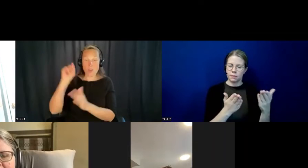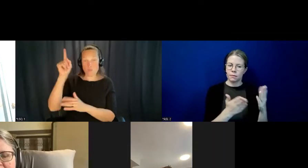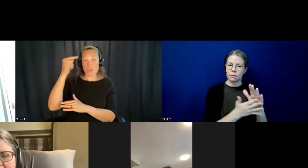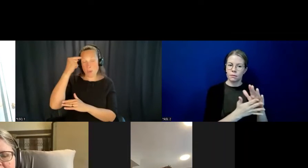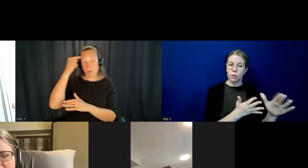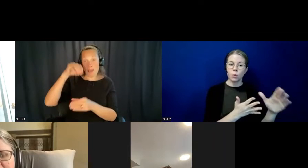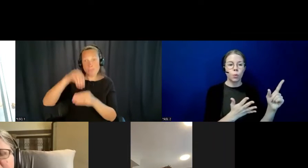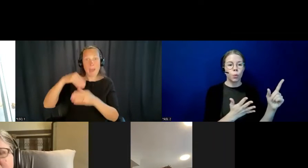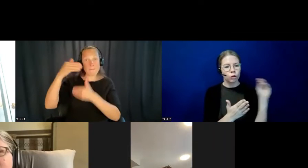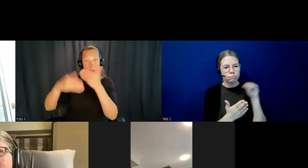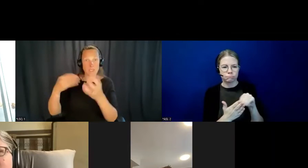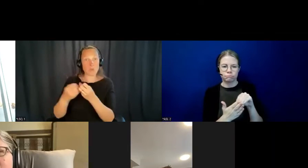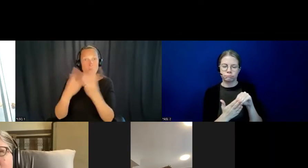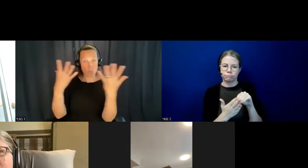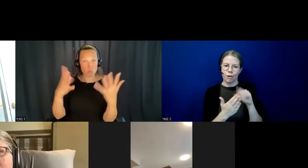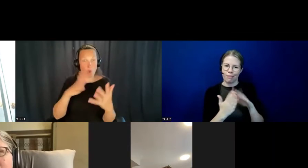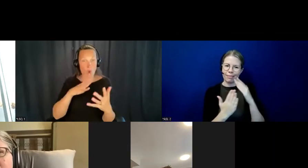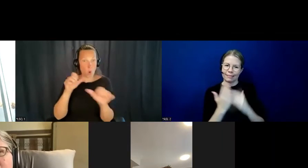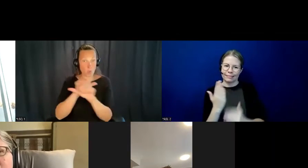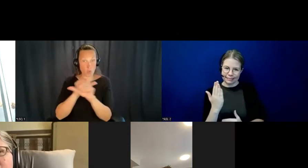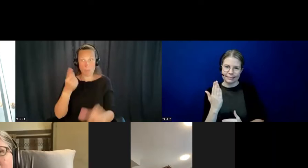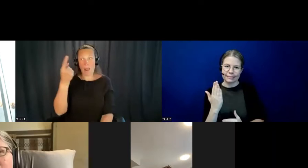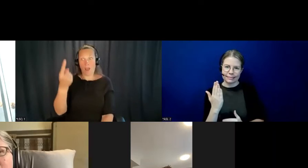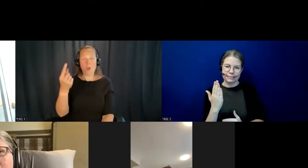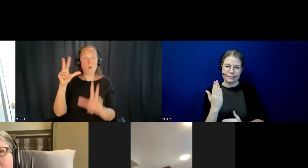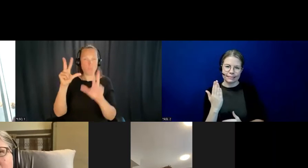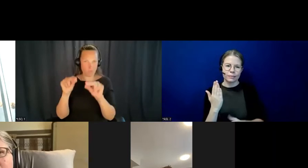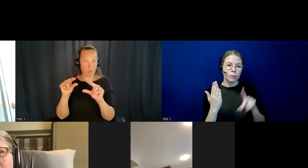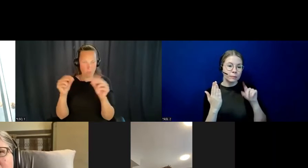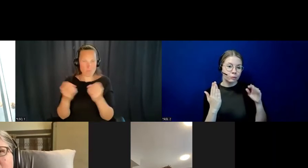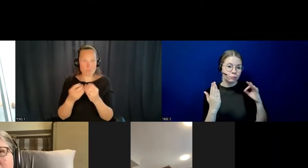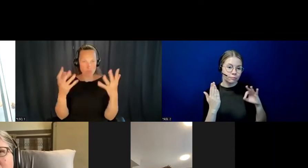IT WASN'T THE FIRST ONE THAT WAS DELIVERED. BUT IT WAS ONE OF THEM. BUT THAT'S USUALLY A SIGN